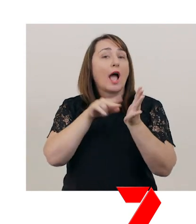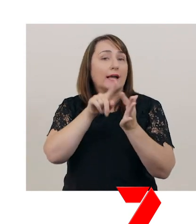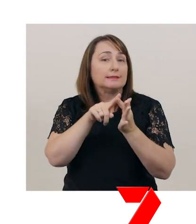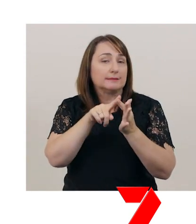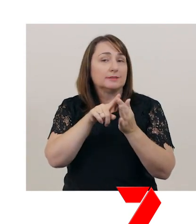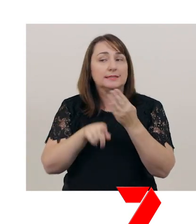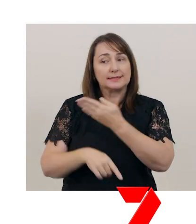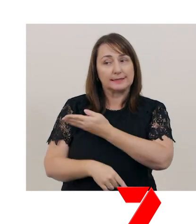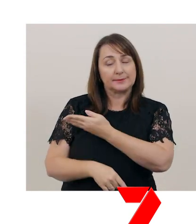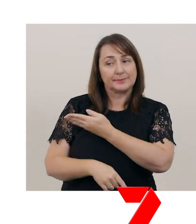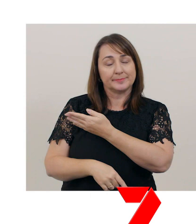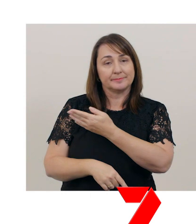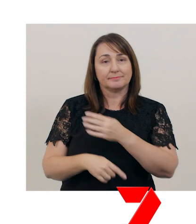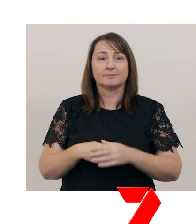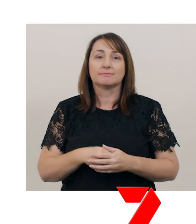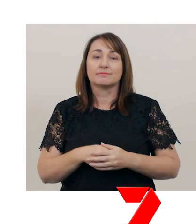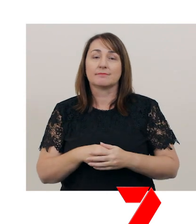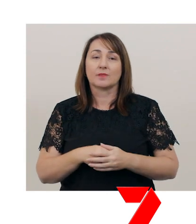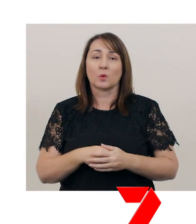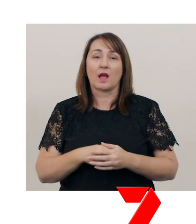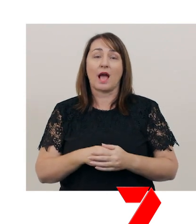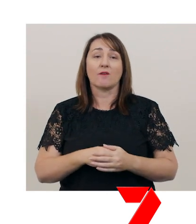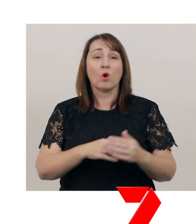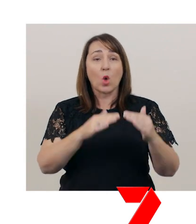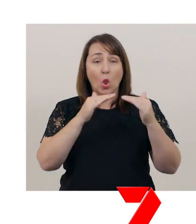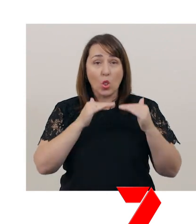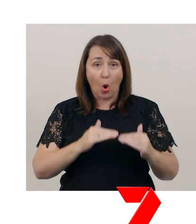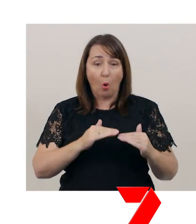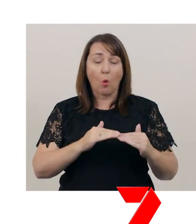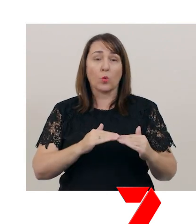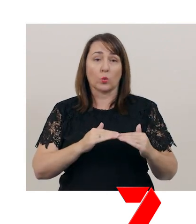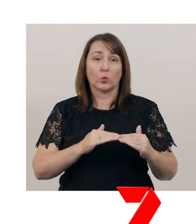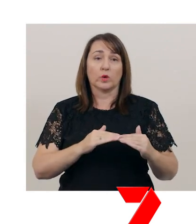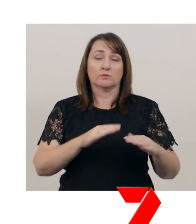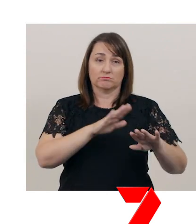are placed on the left, and words that have a high degree of modality are on the right.